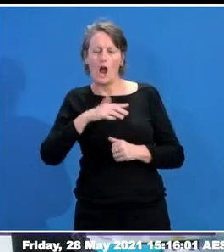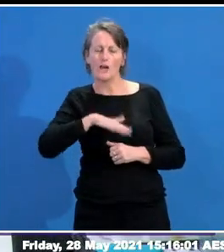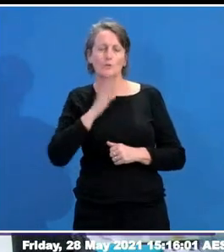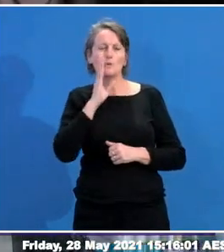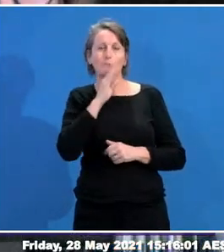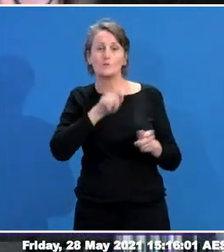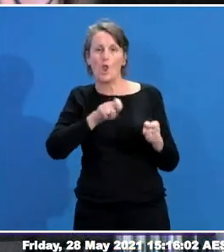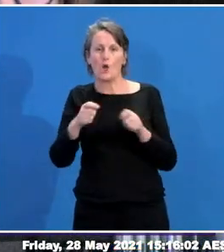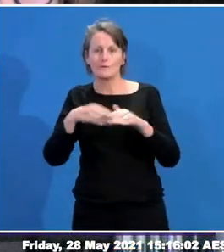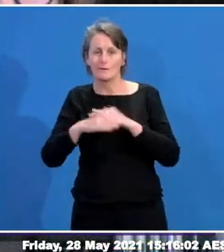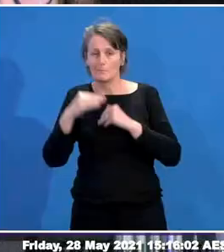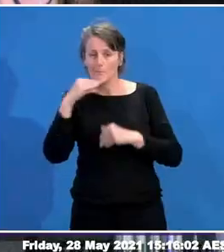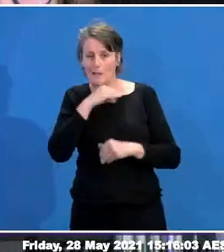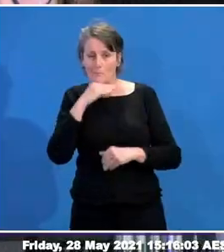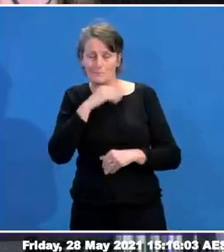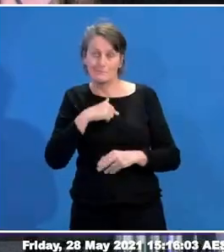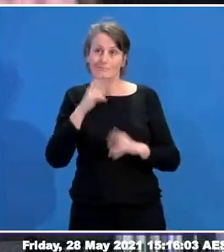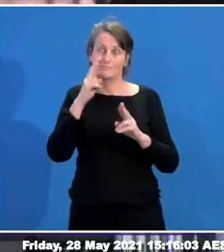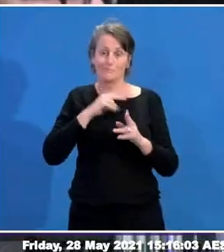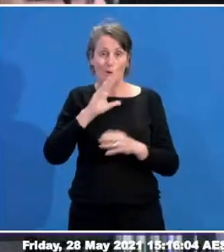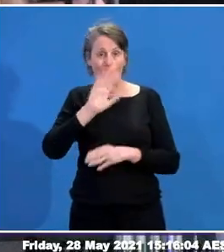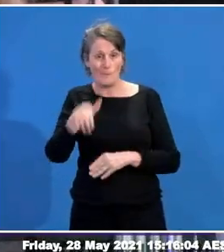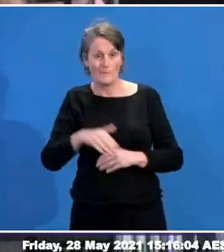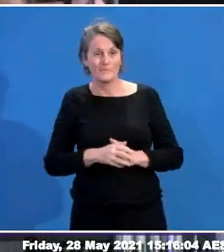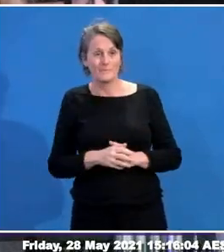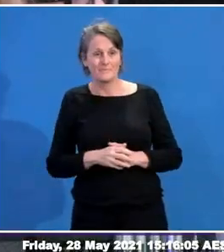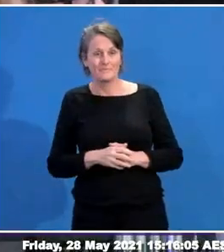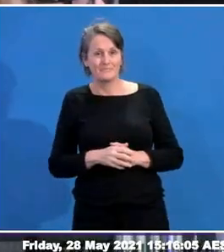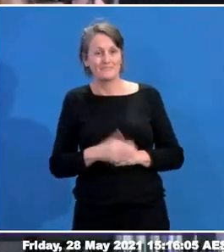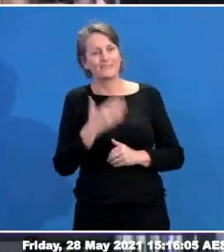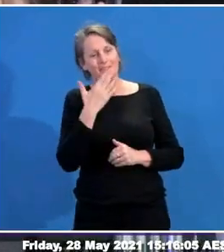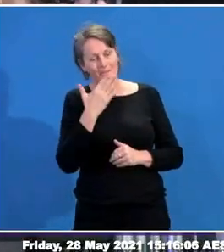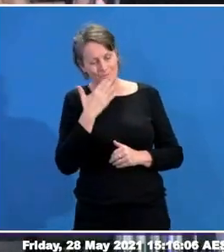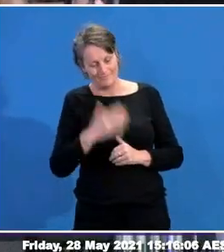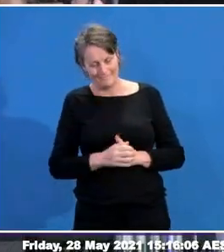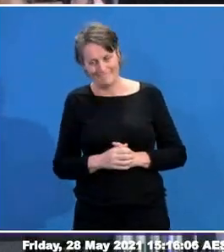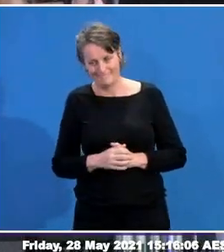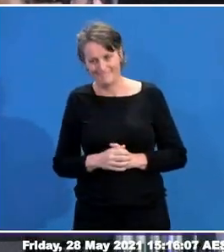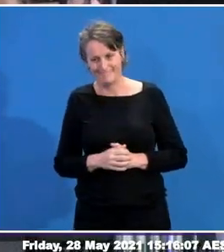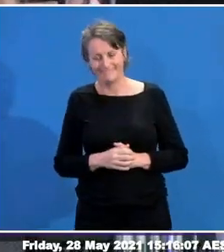That is the thing that is uppermost in my mind. Thank you, Chair, I'm grateful.